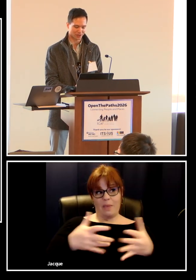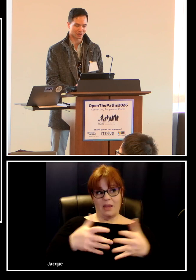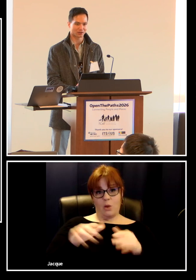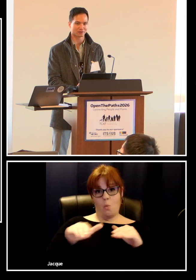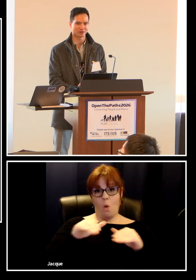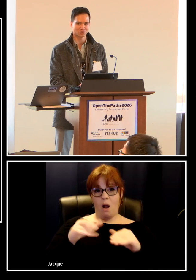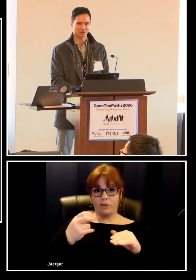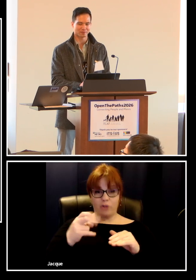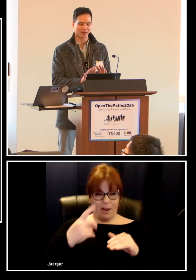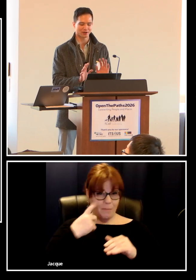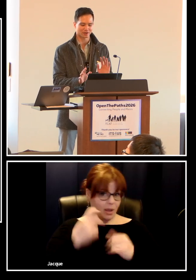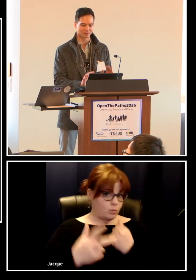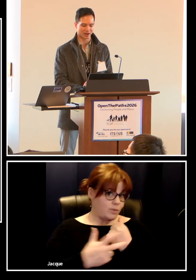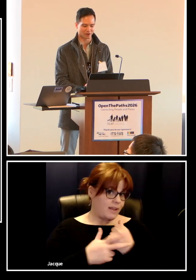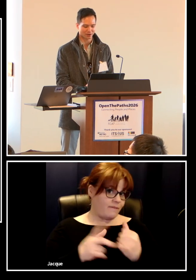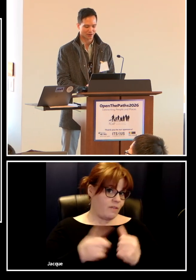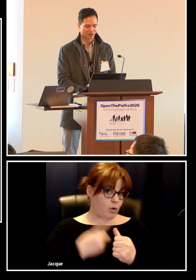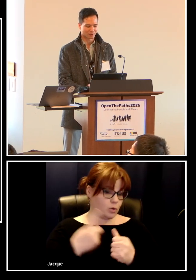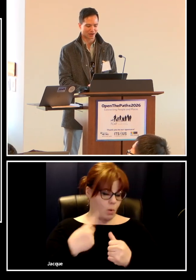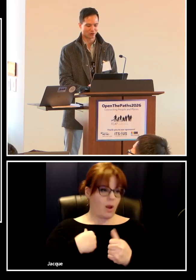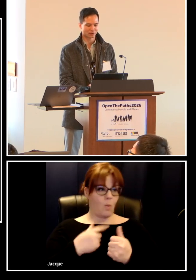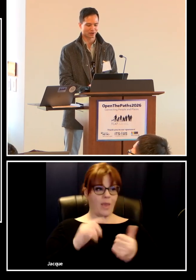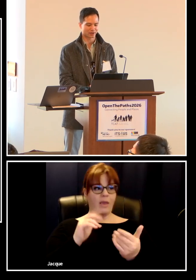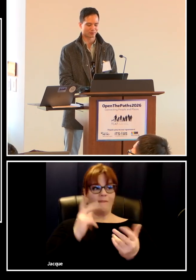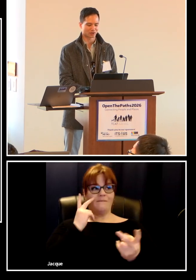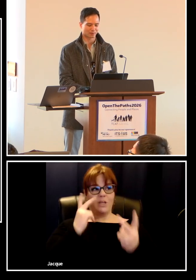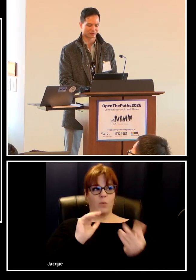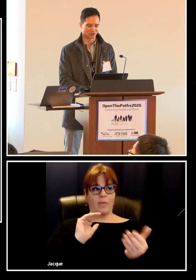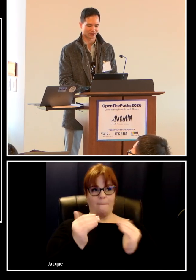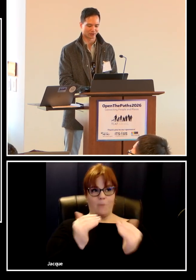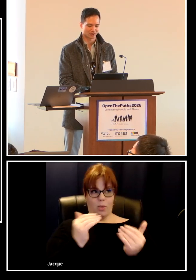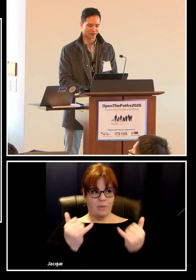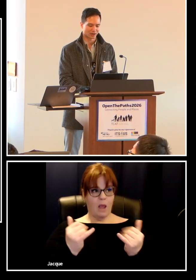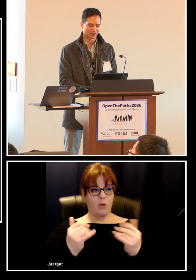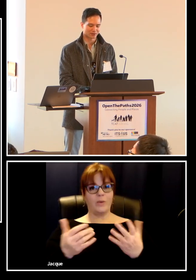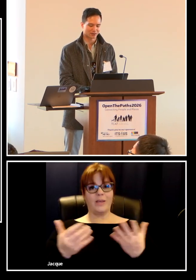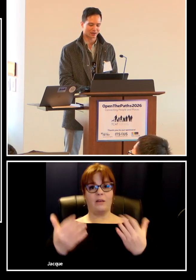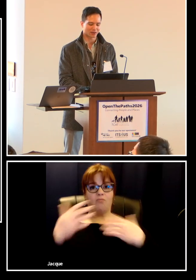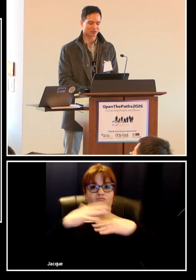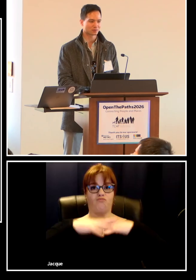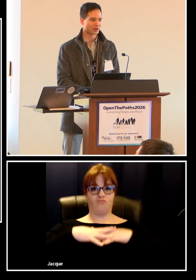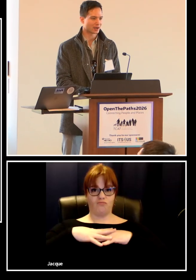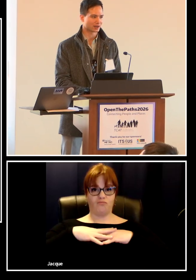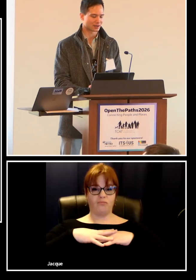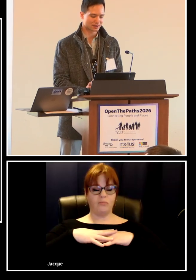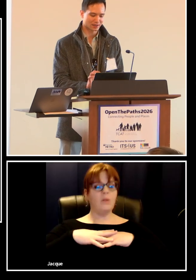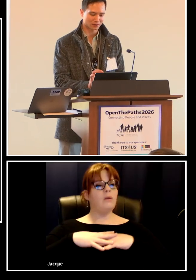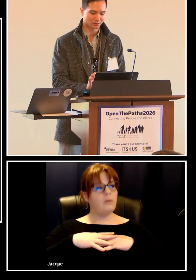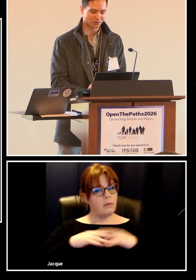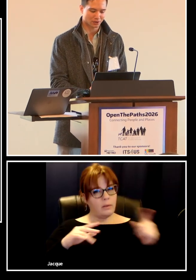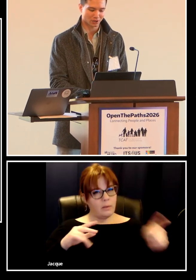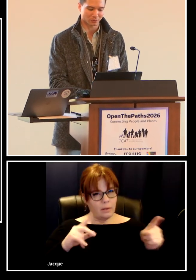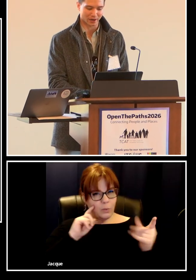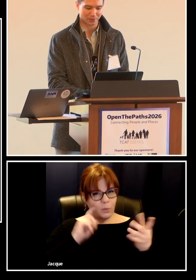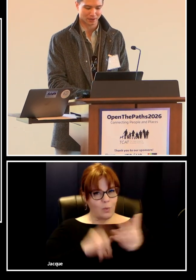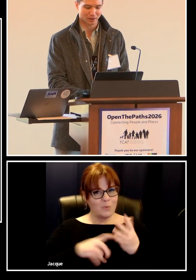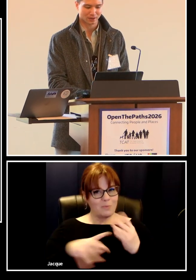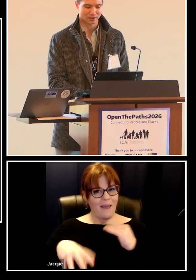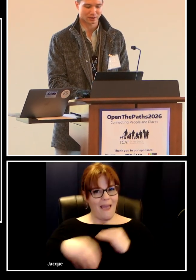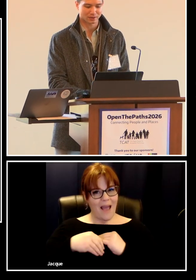we can visually compare them now by overlaying them on top of each other. And we can see that just by adding a single curb ramp,